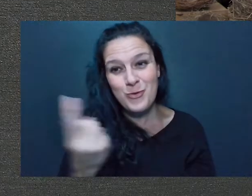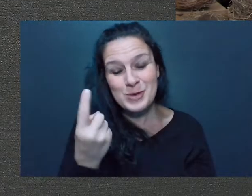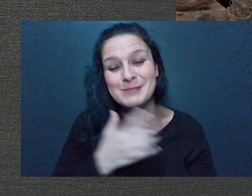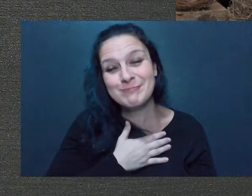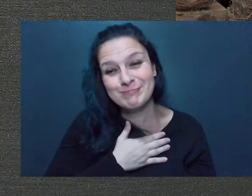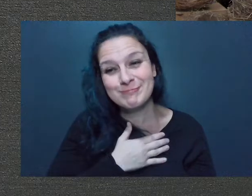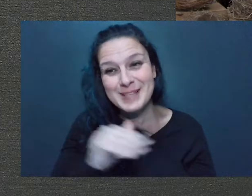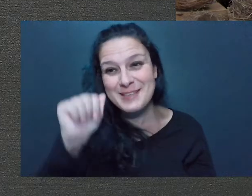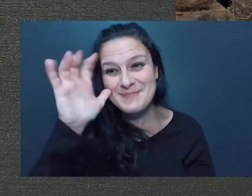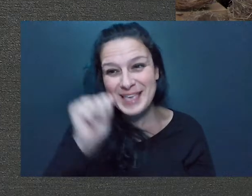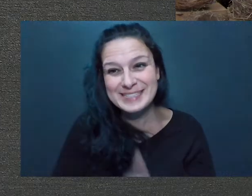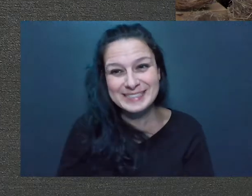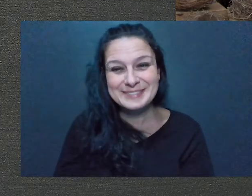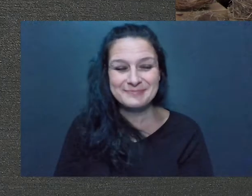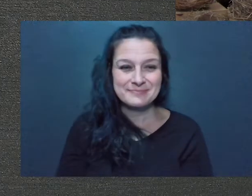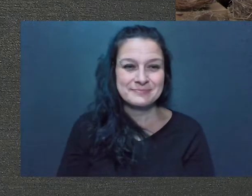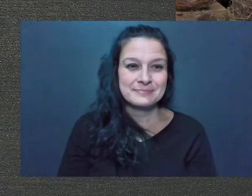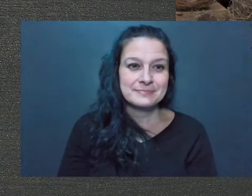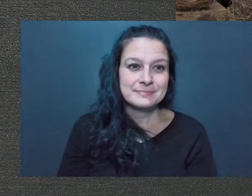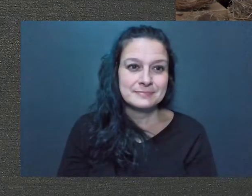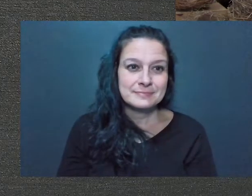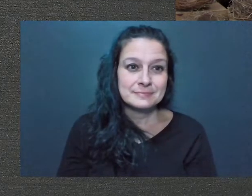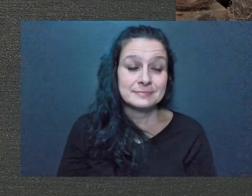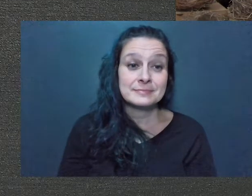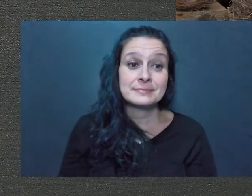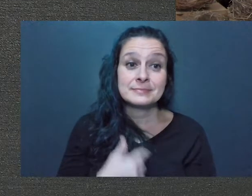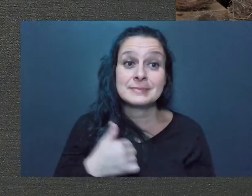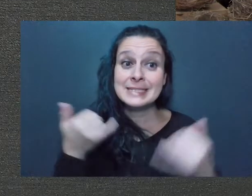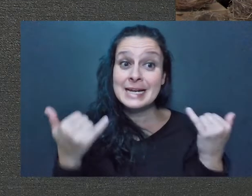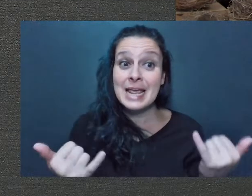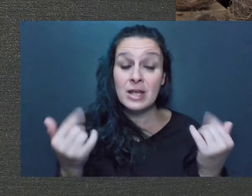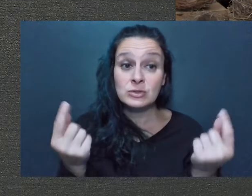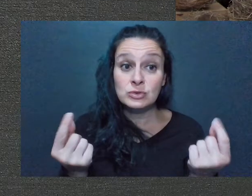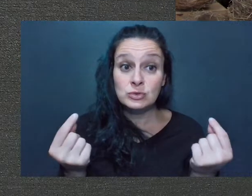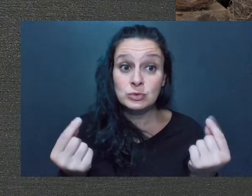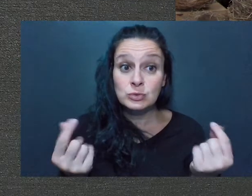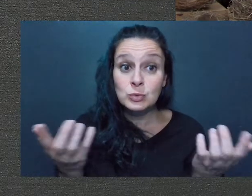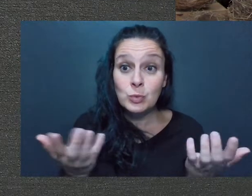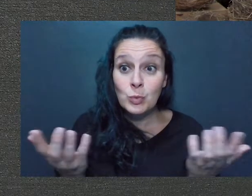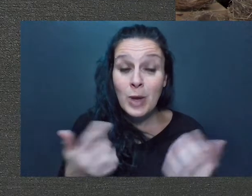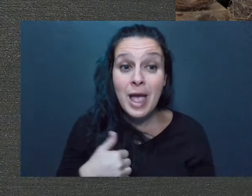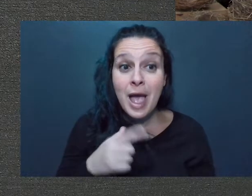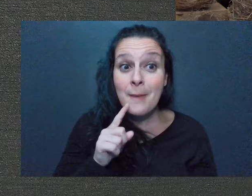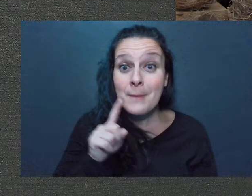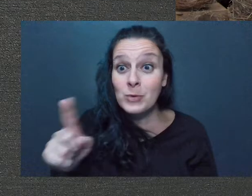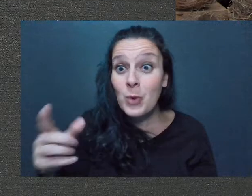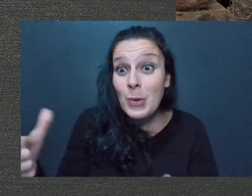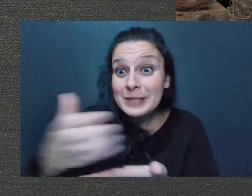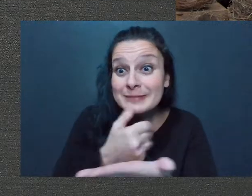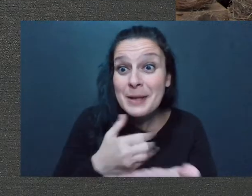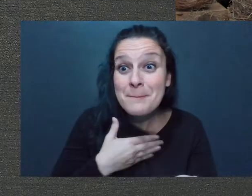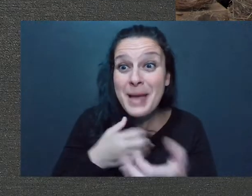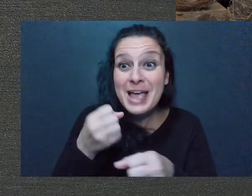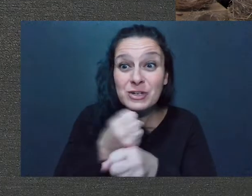I think that's pretty amazing. I am going to go get my craft